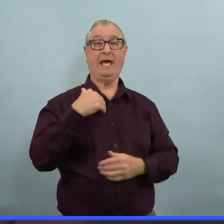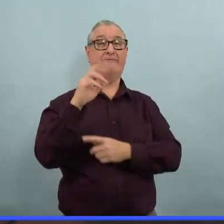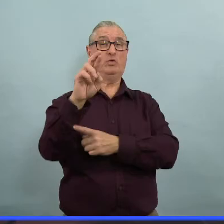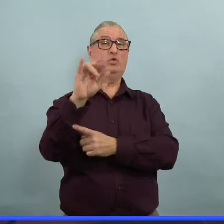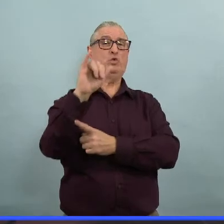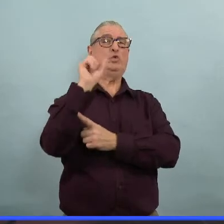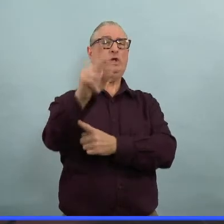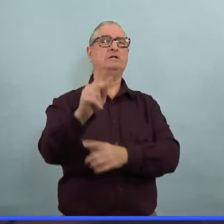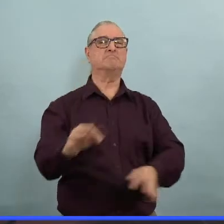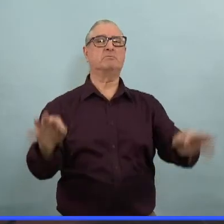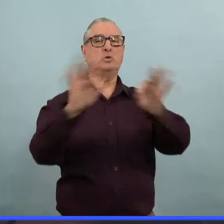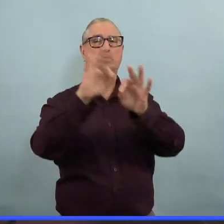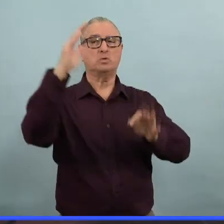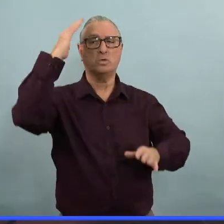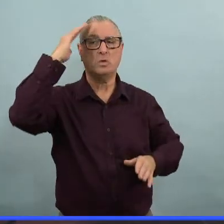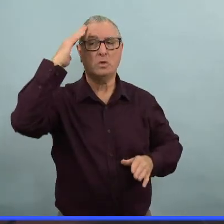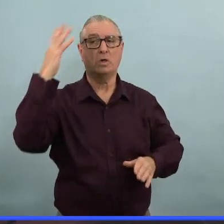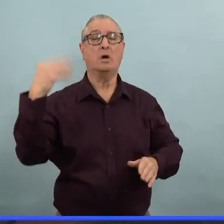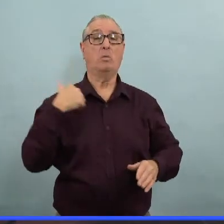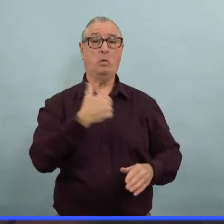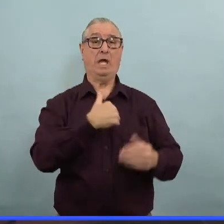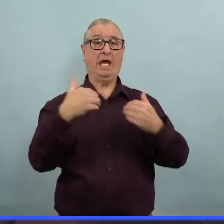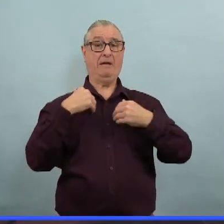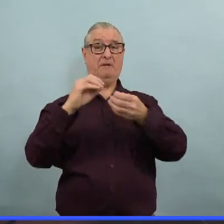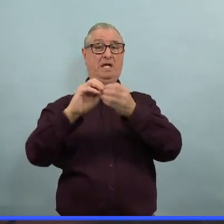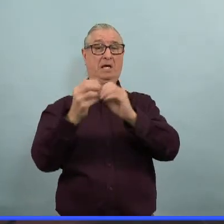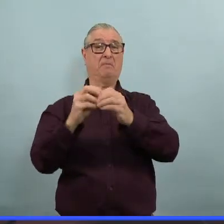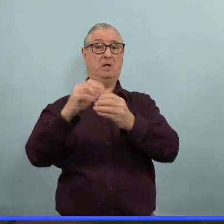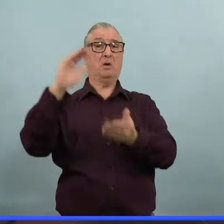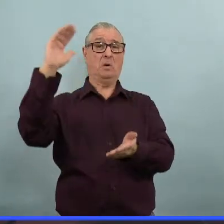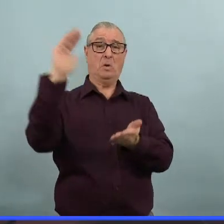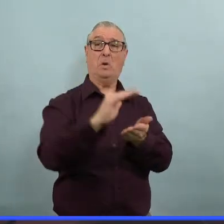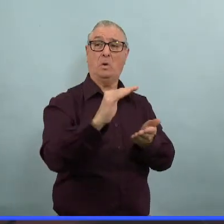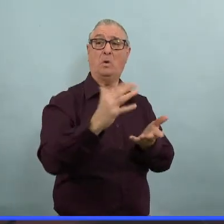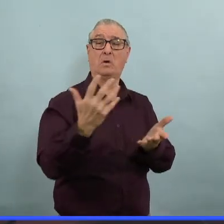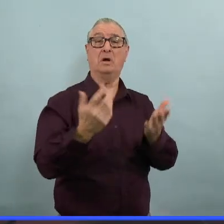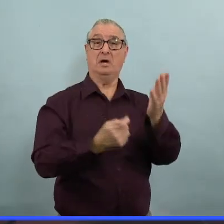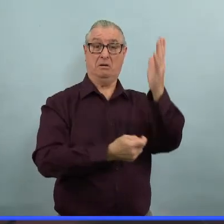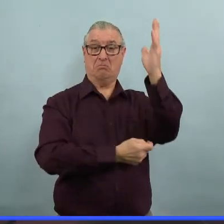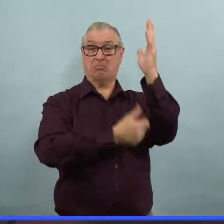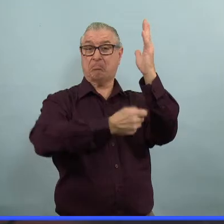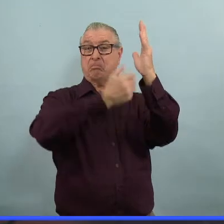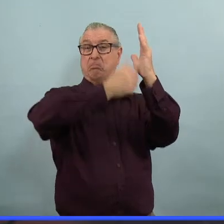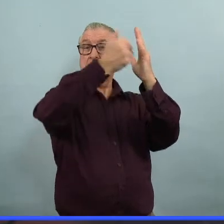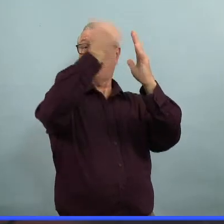doing so in a very cautious manner we presented modeling last week that that shows where that